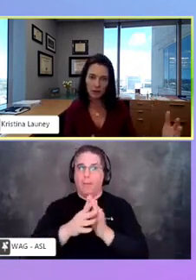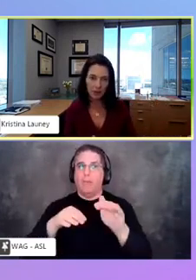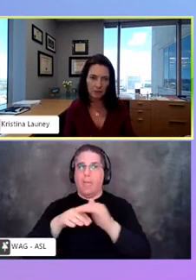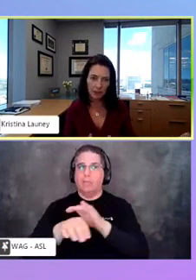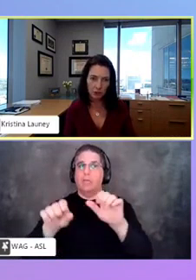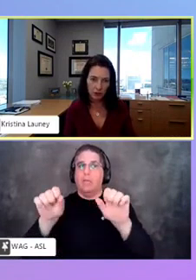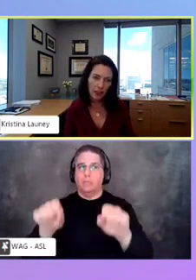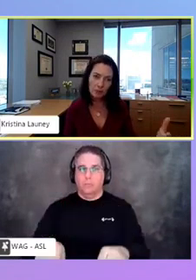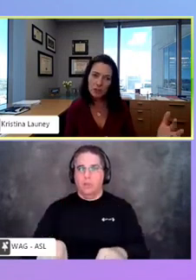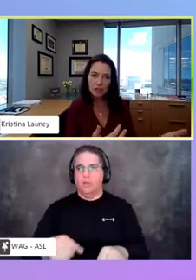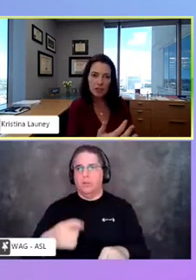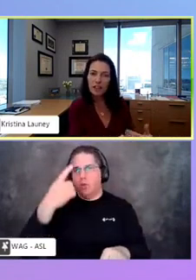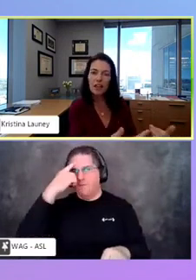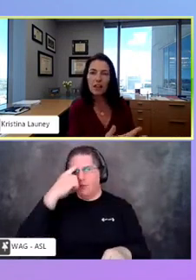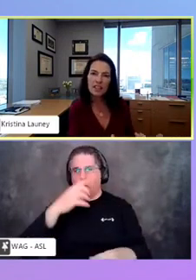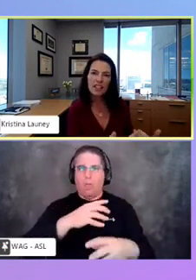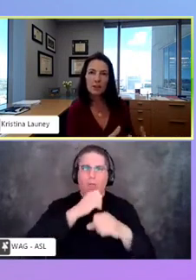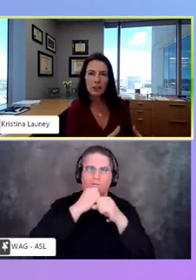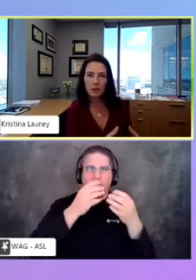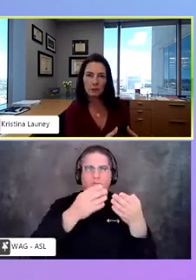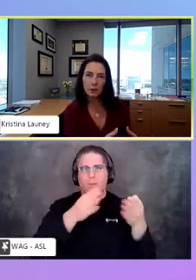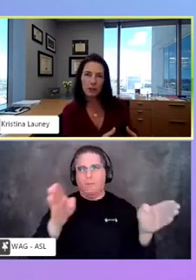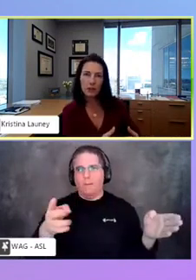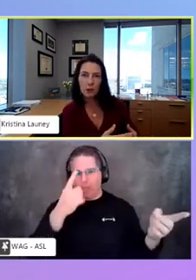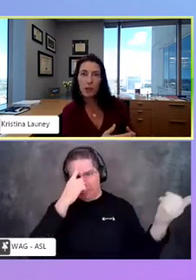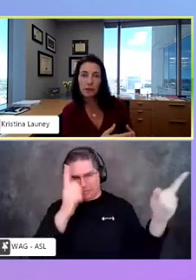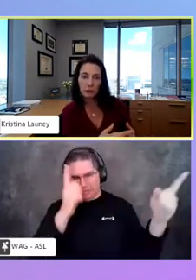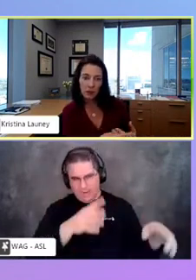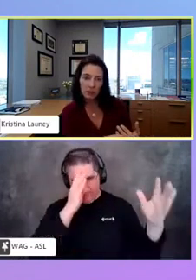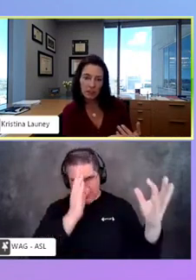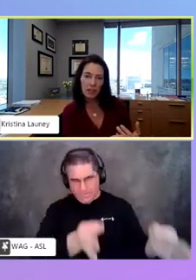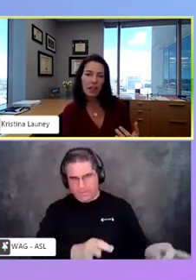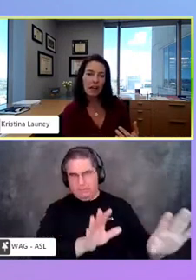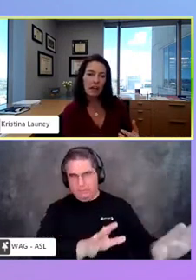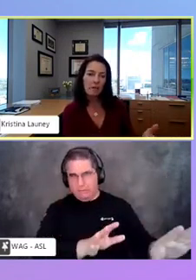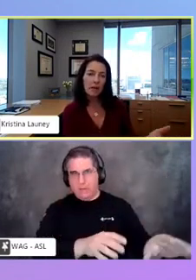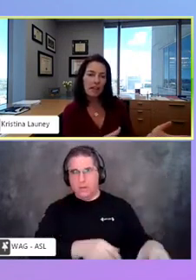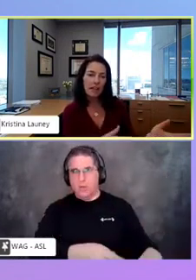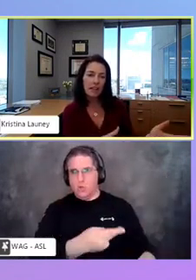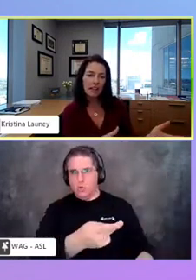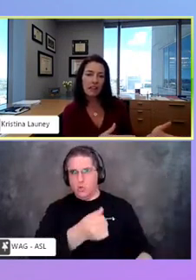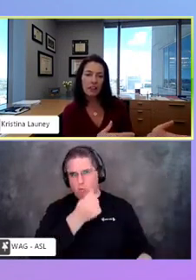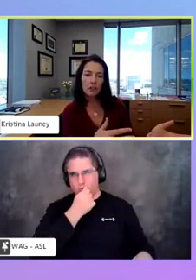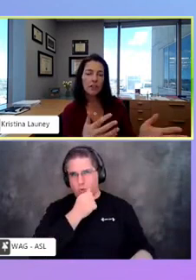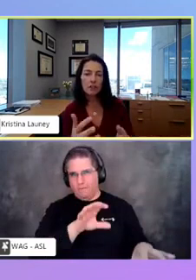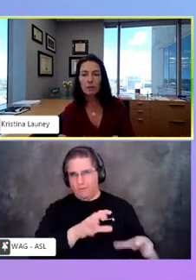plaintiff a for example, that you were going to make a website accessible as part of that settlement, whether it